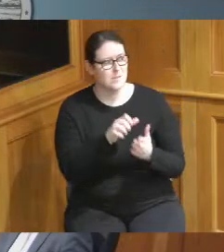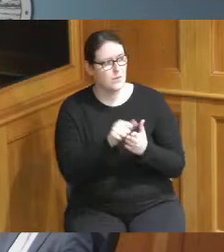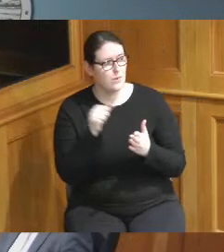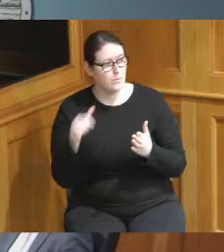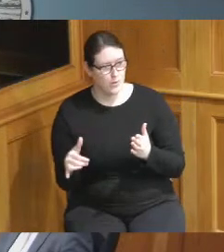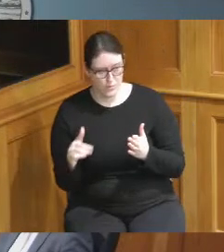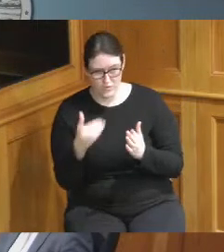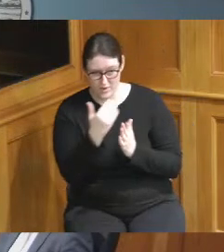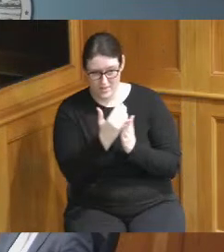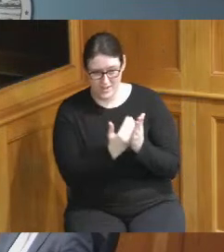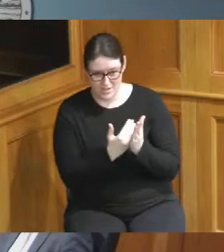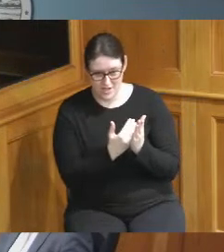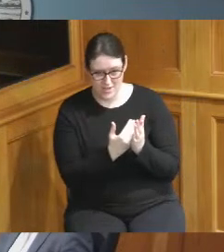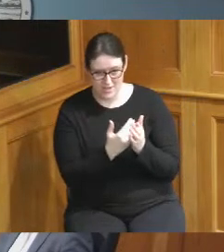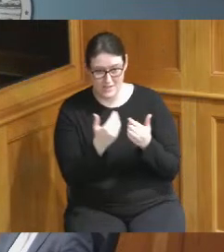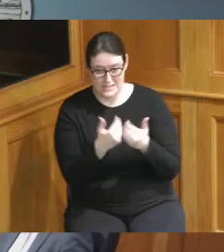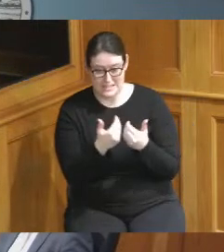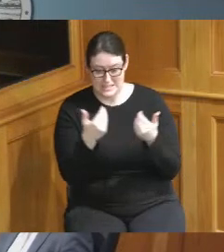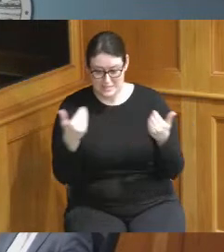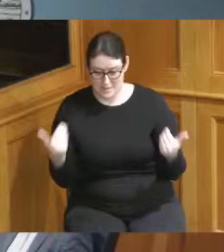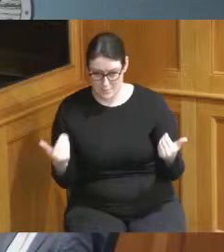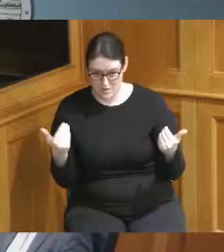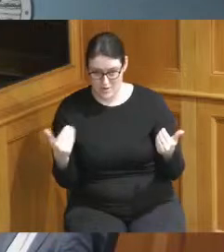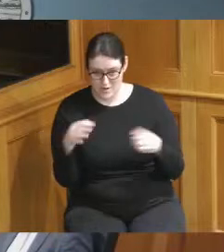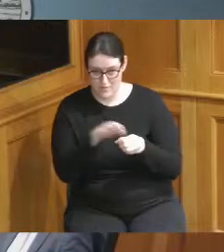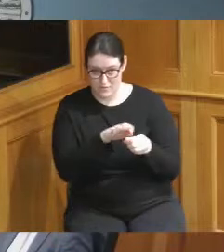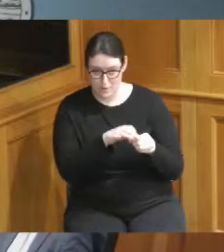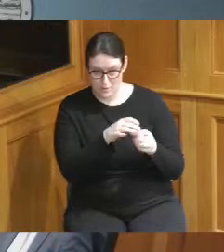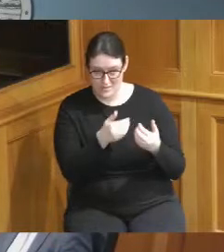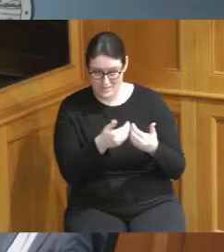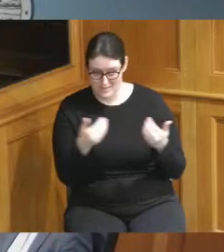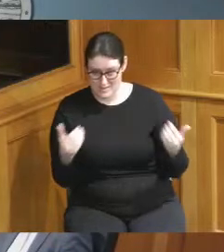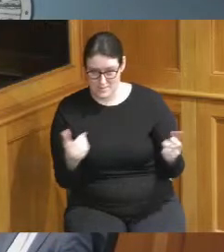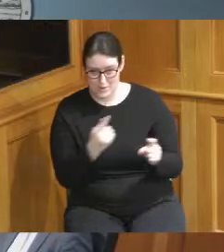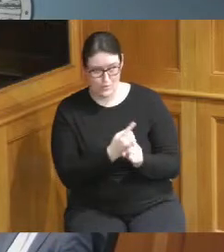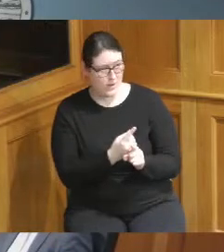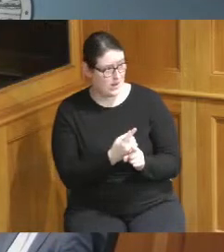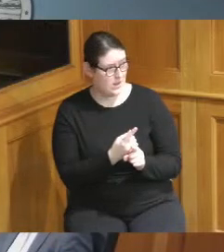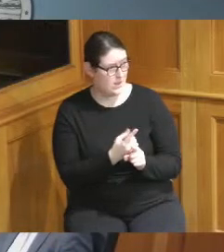property owners are assessed dollars and those dollars go directly to help with public public